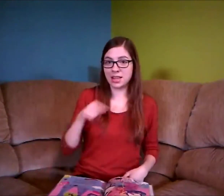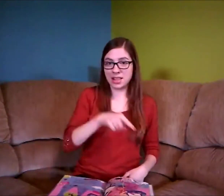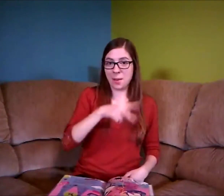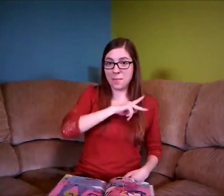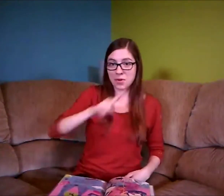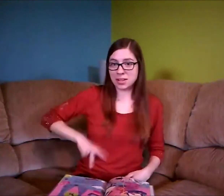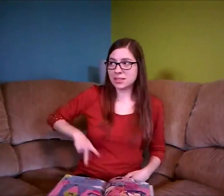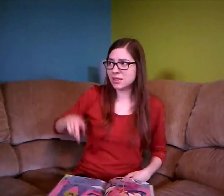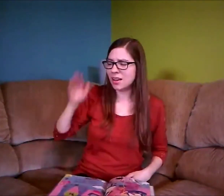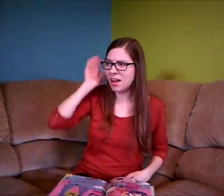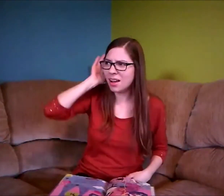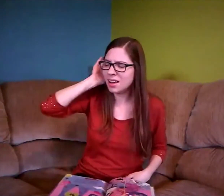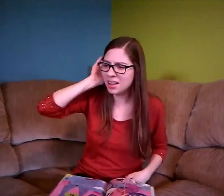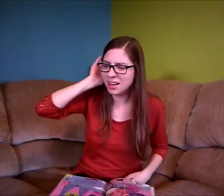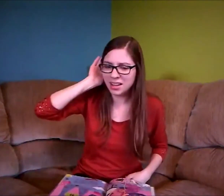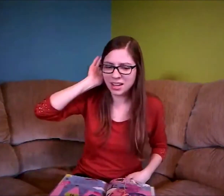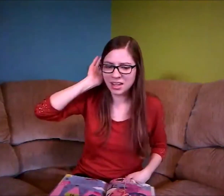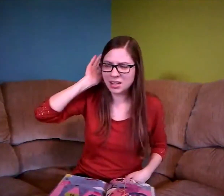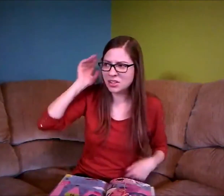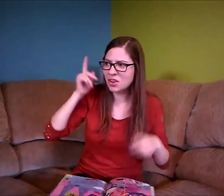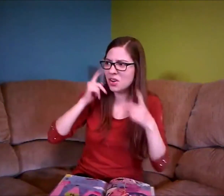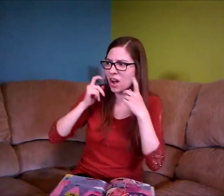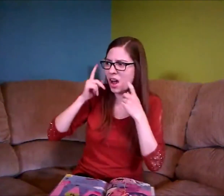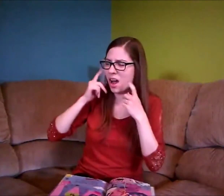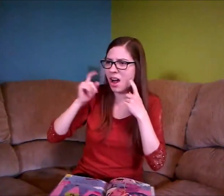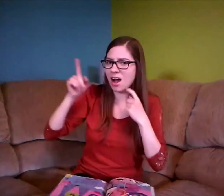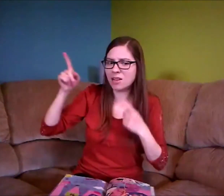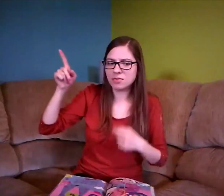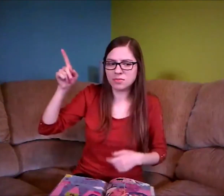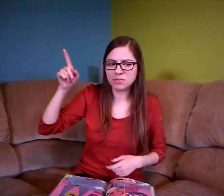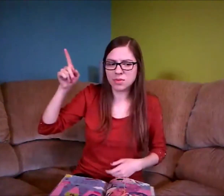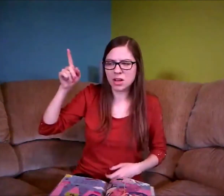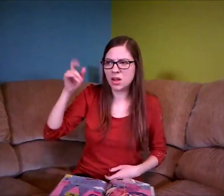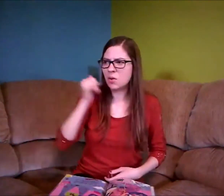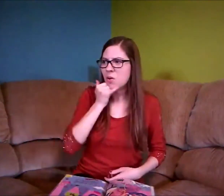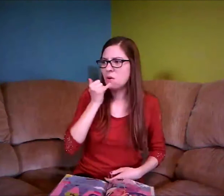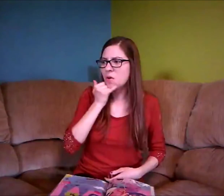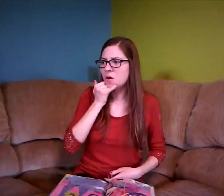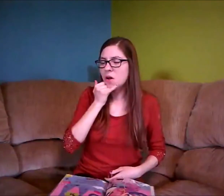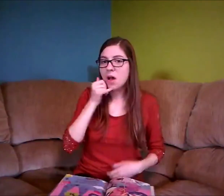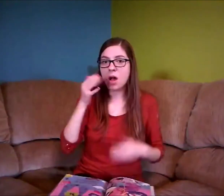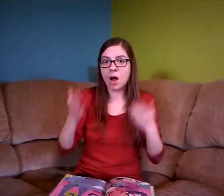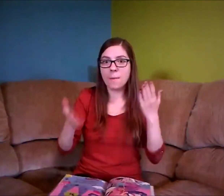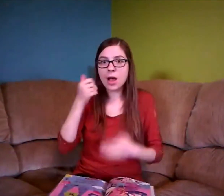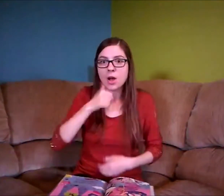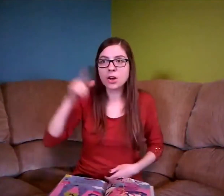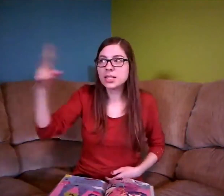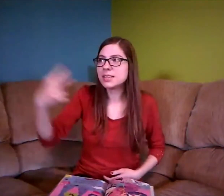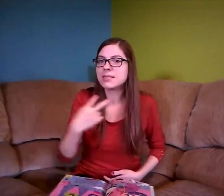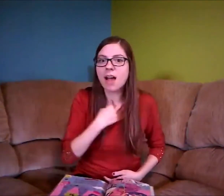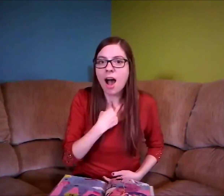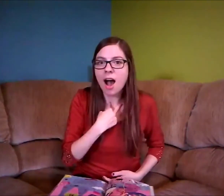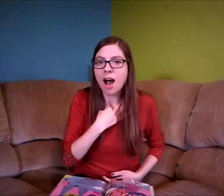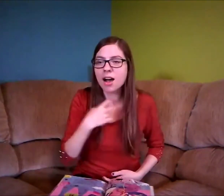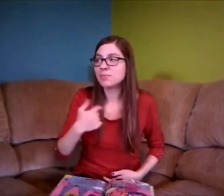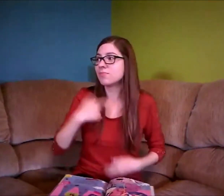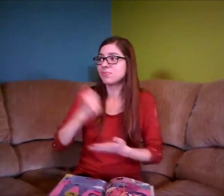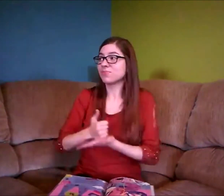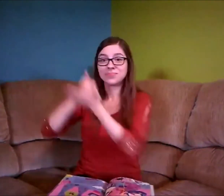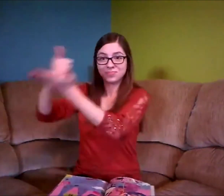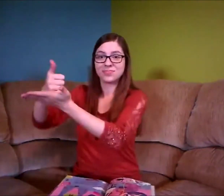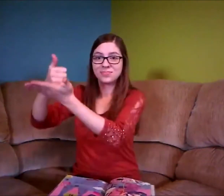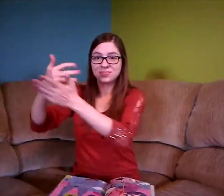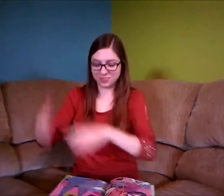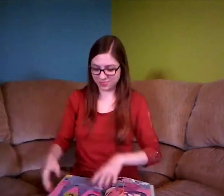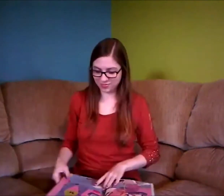He thought her crying was a plea and sallied forth to set her free.